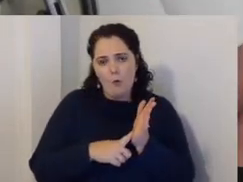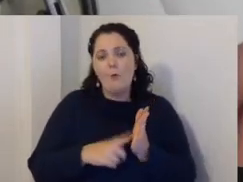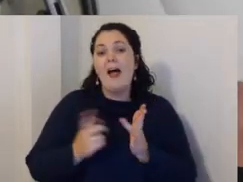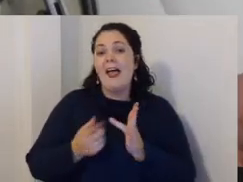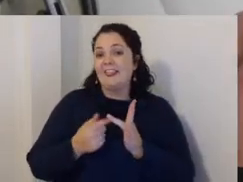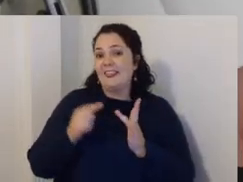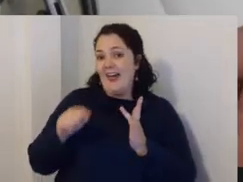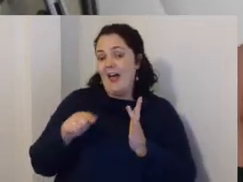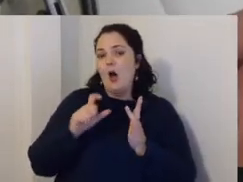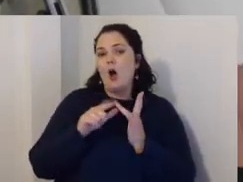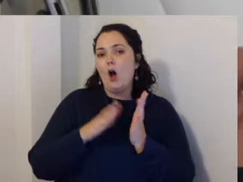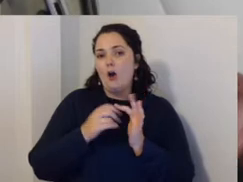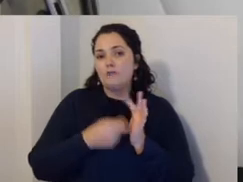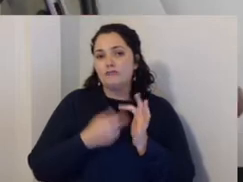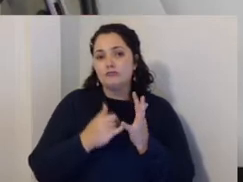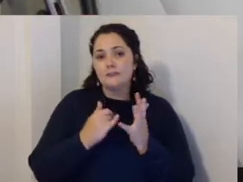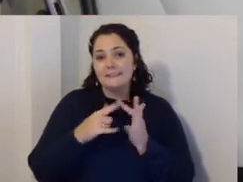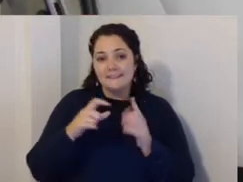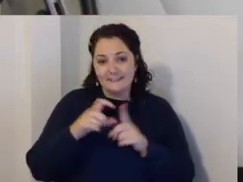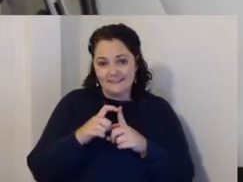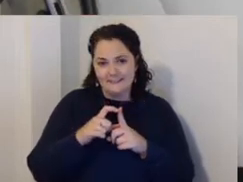so I'll be doing a little bit with each of these at the beginning just to show you